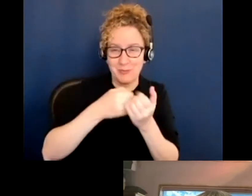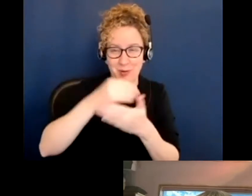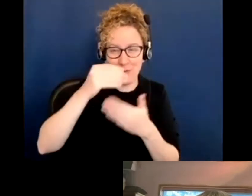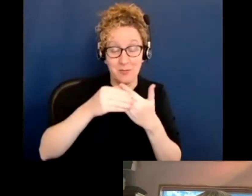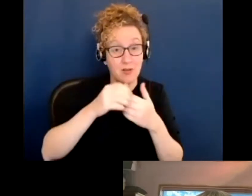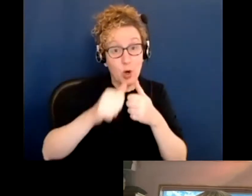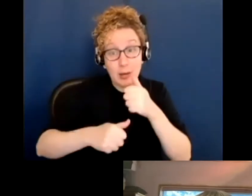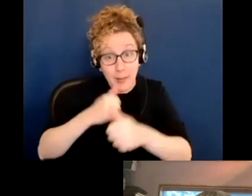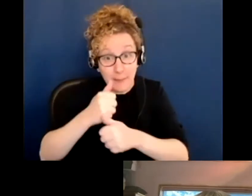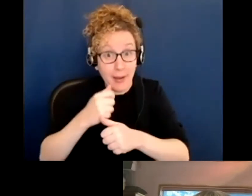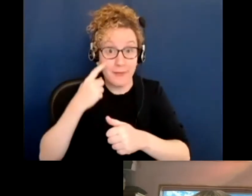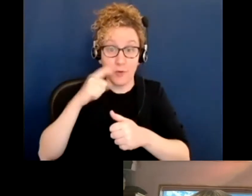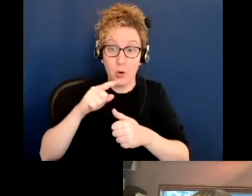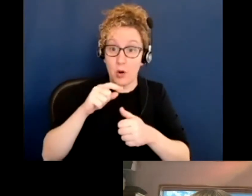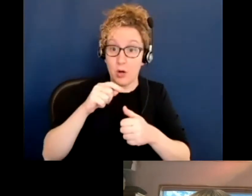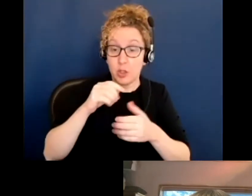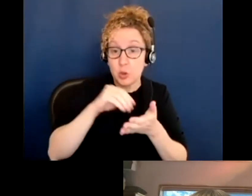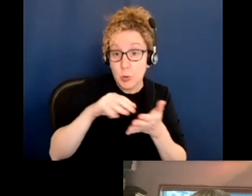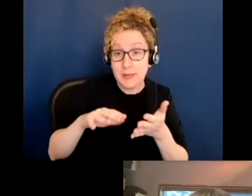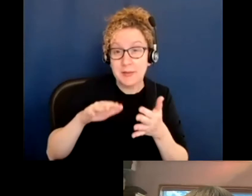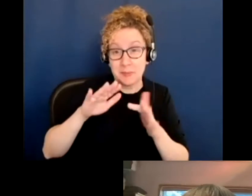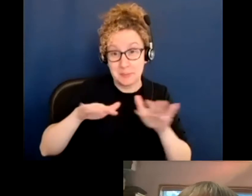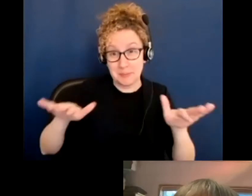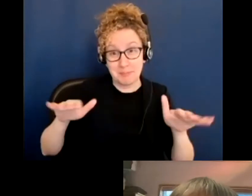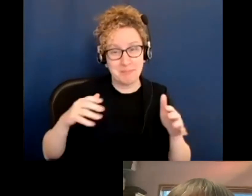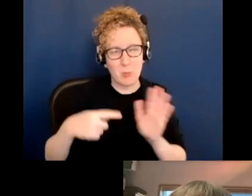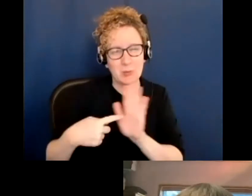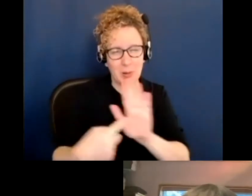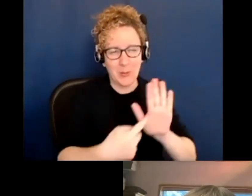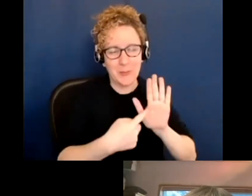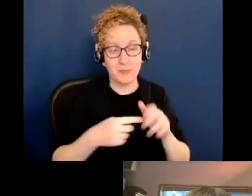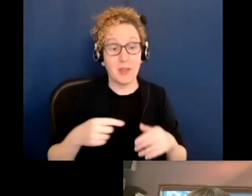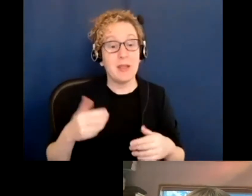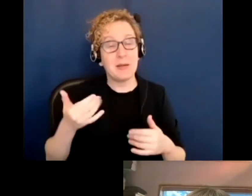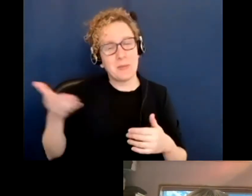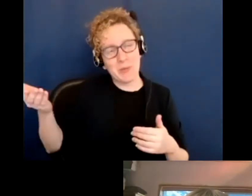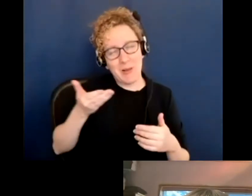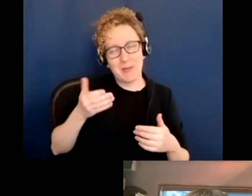Now I would like to welcome Mobility International USA’s CEO and co-founder Susan Sygall to